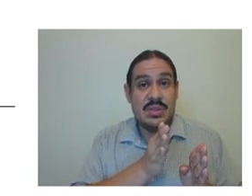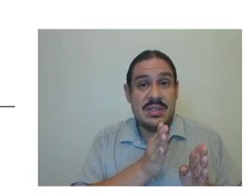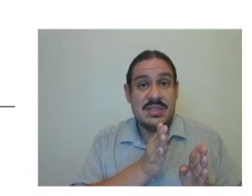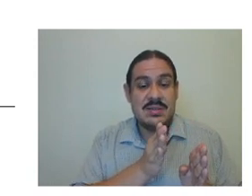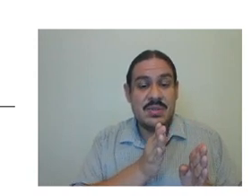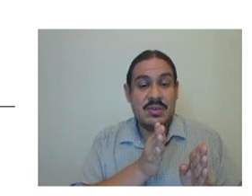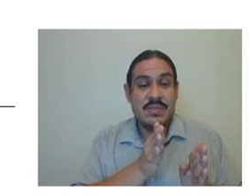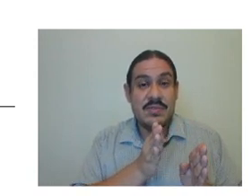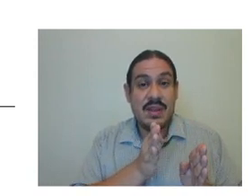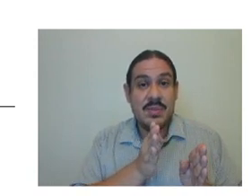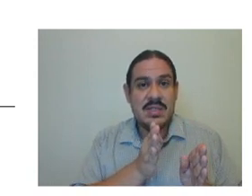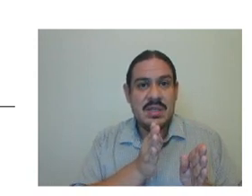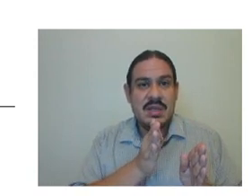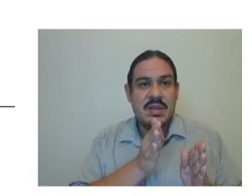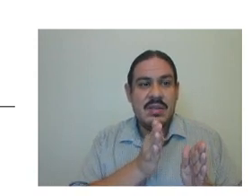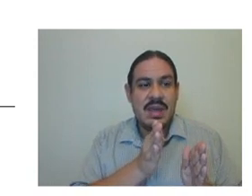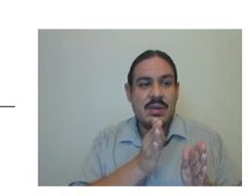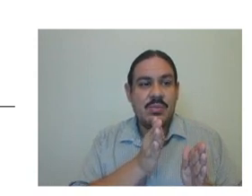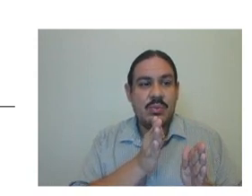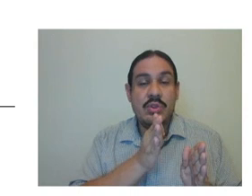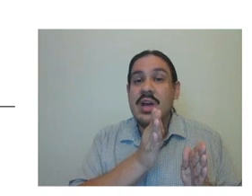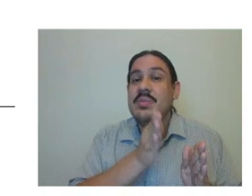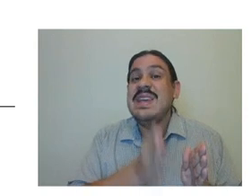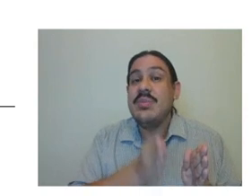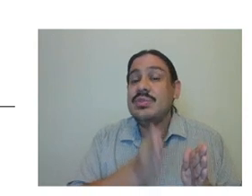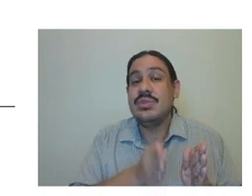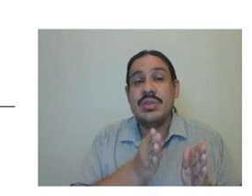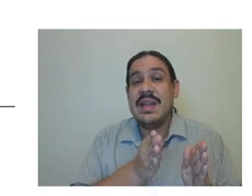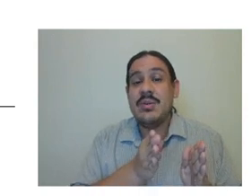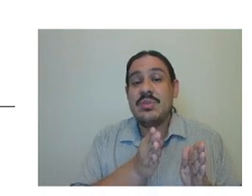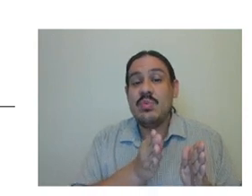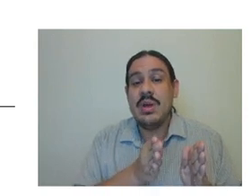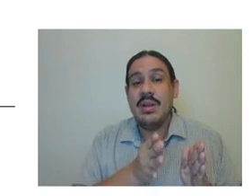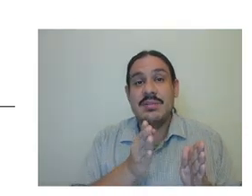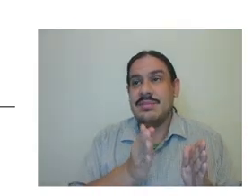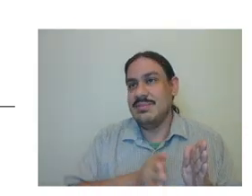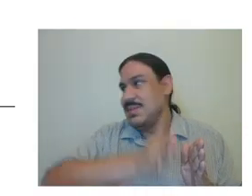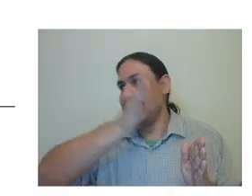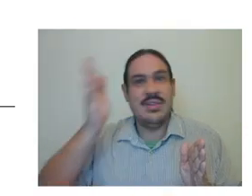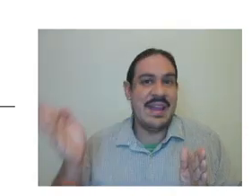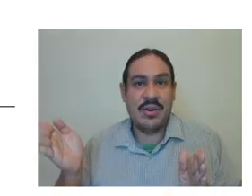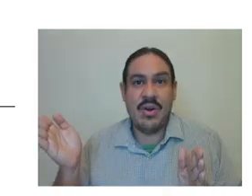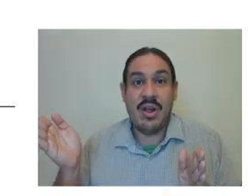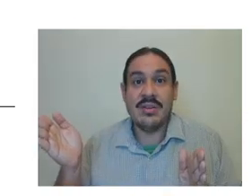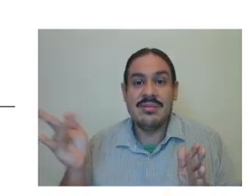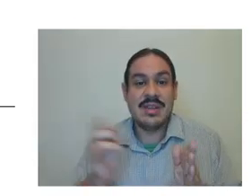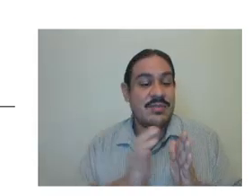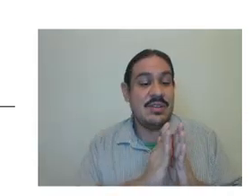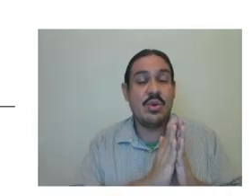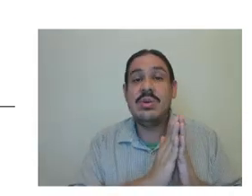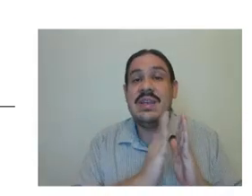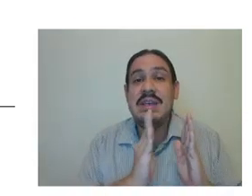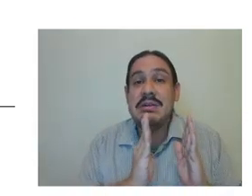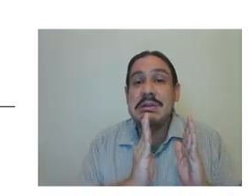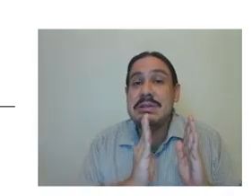if they don't if they don't have contact with the human language in the first years of their lives it's going to be very difficult for them